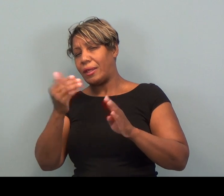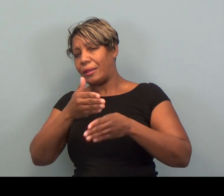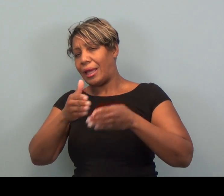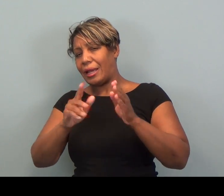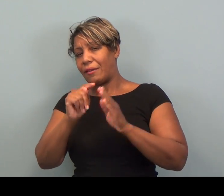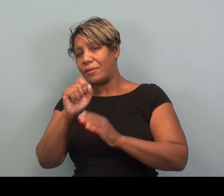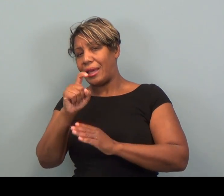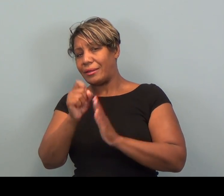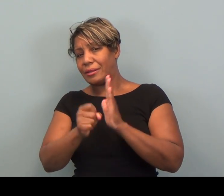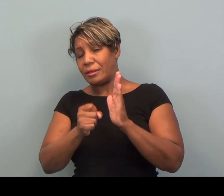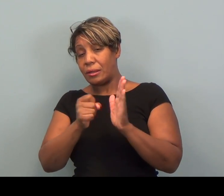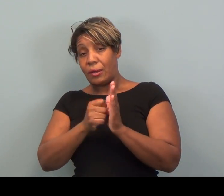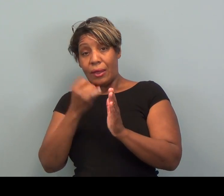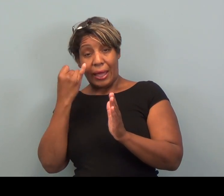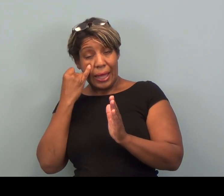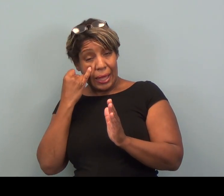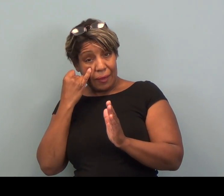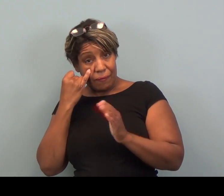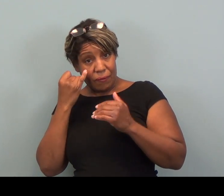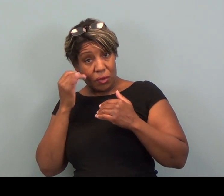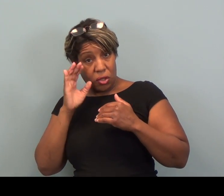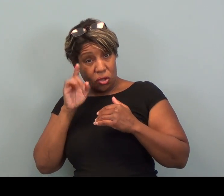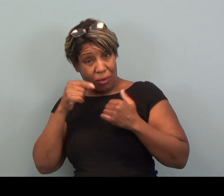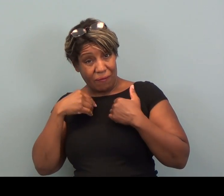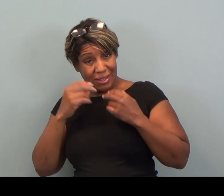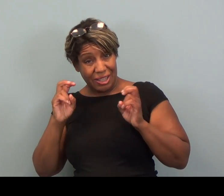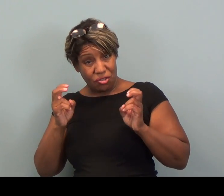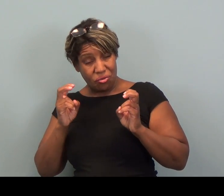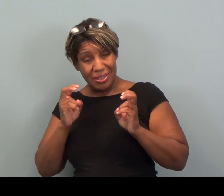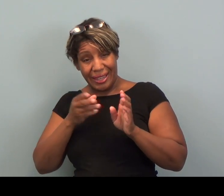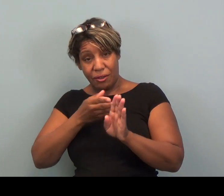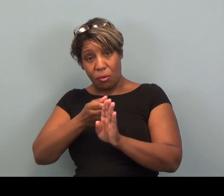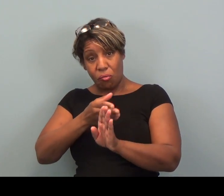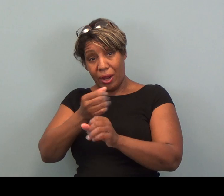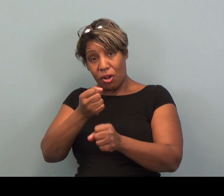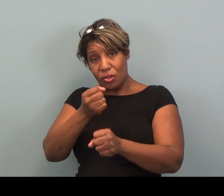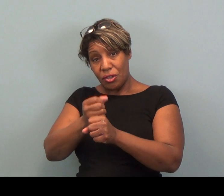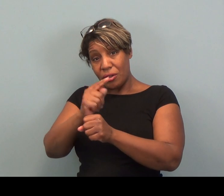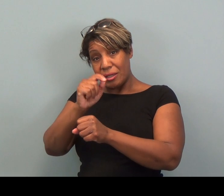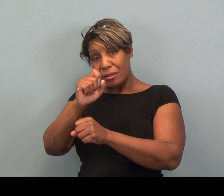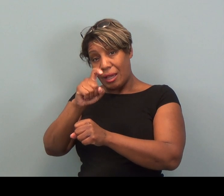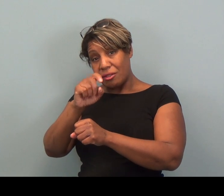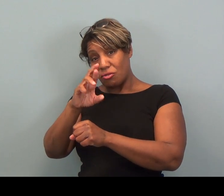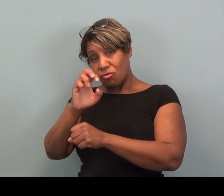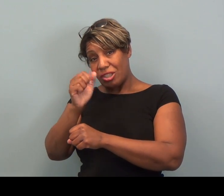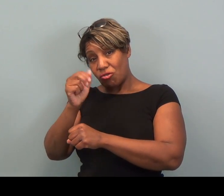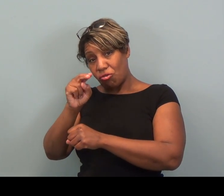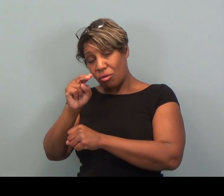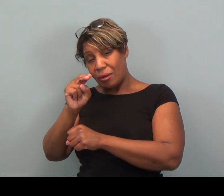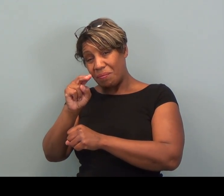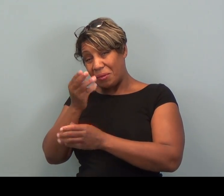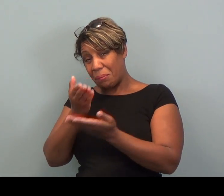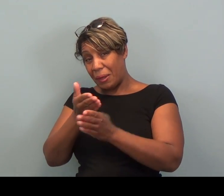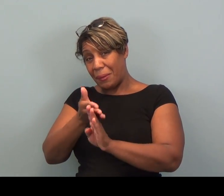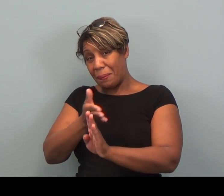If you have a specialty issue such as a prior year tax return, you know, or you've got a back tax issue